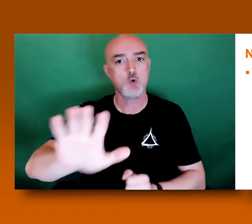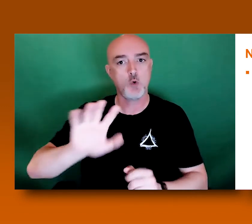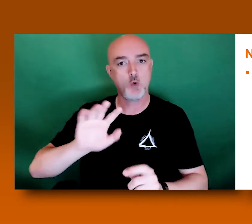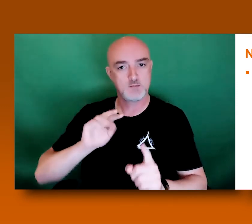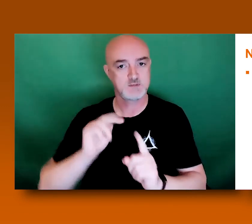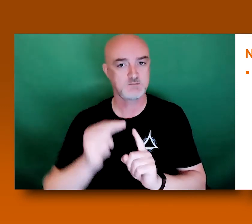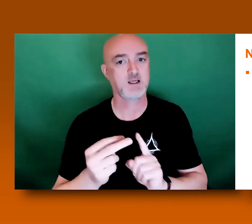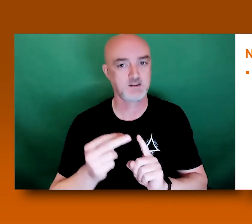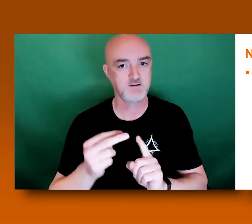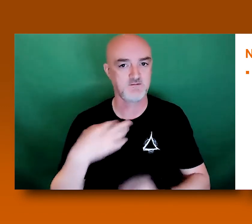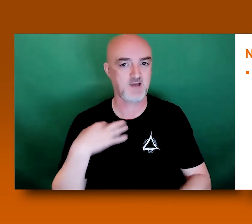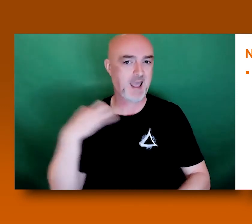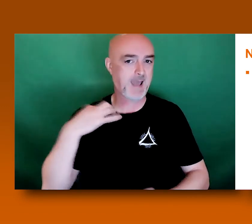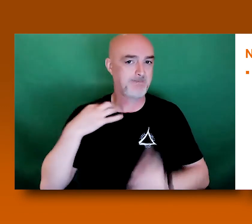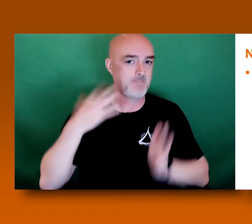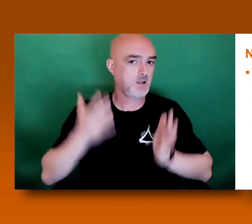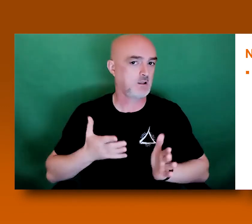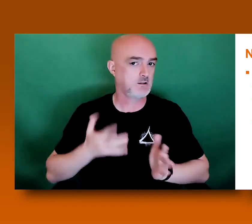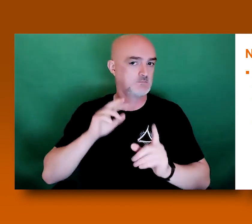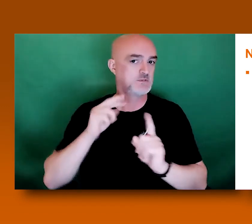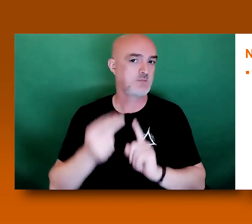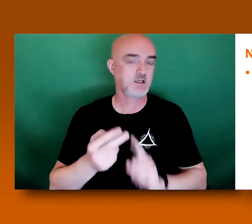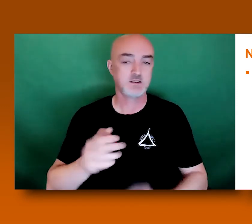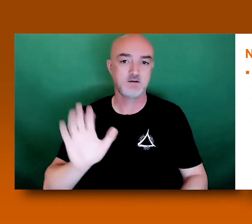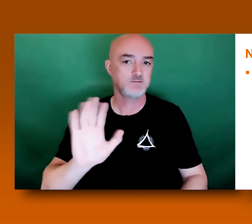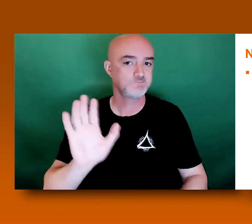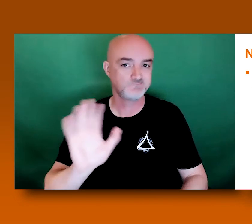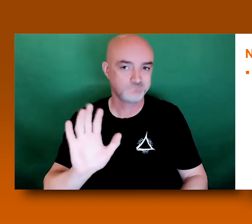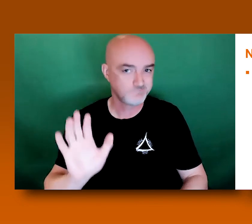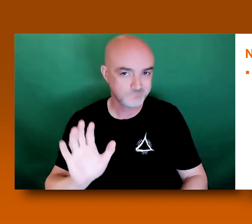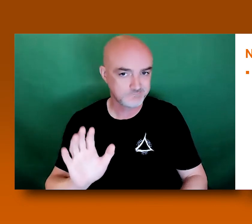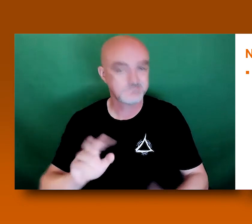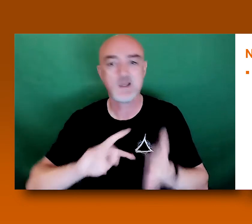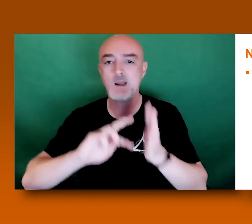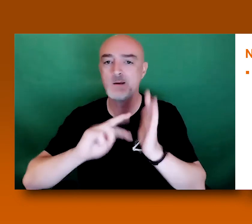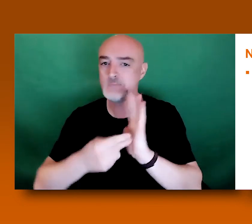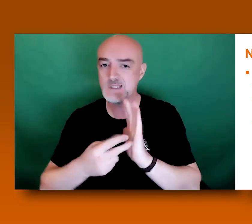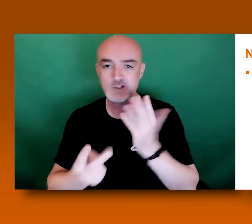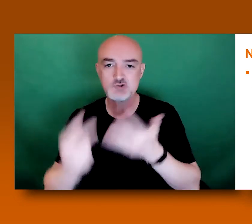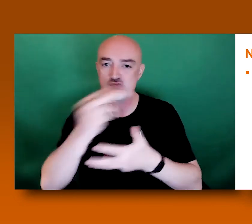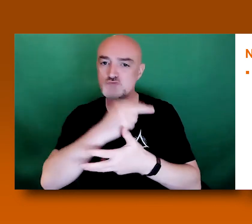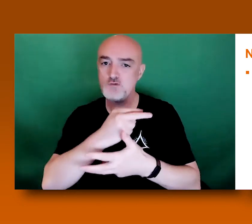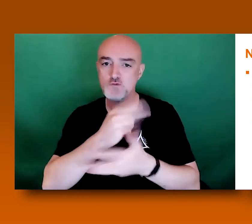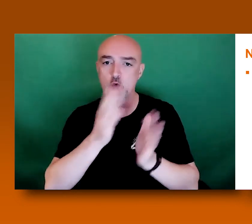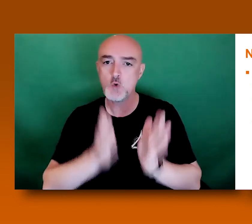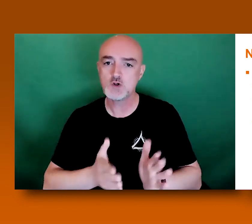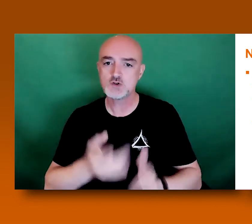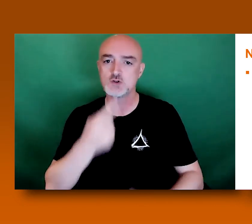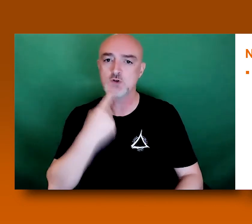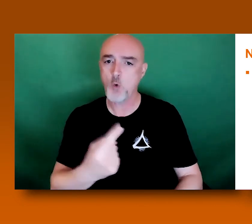with your perspective, the applicant's perspective, in mind. So, it means that the reviewers,